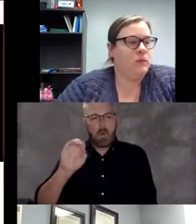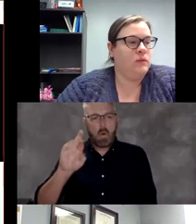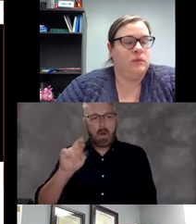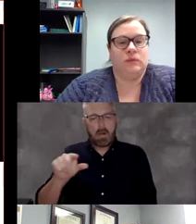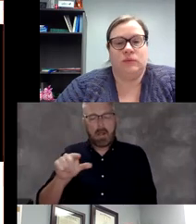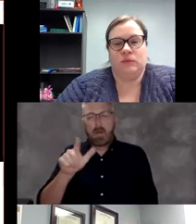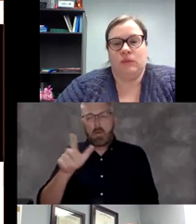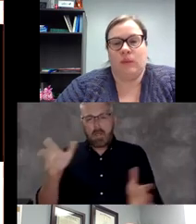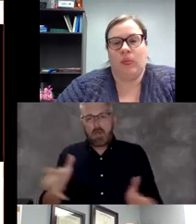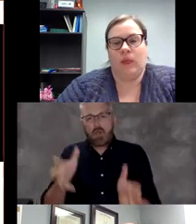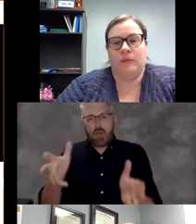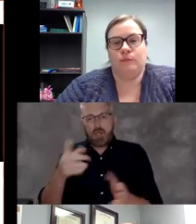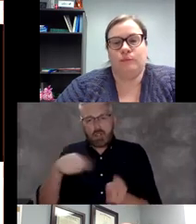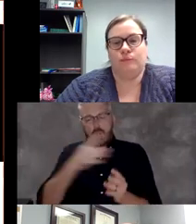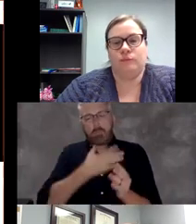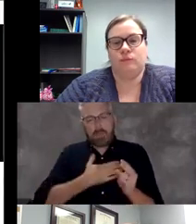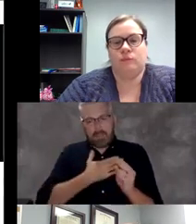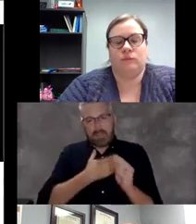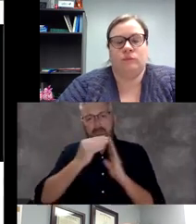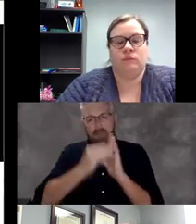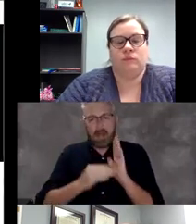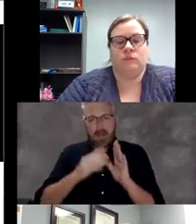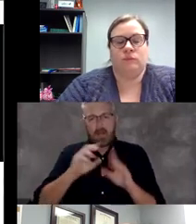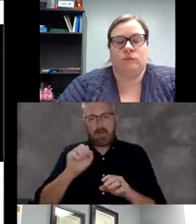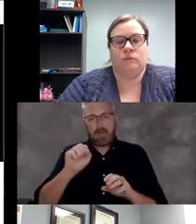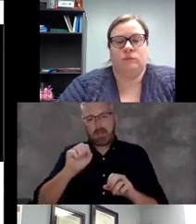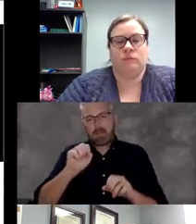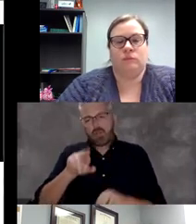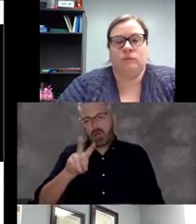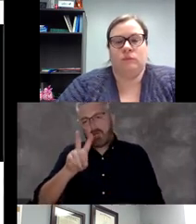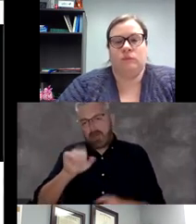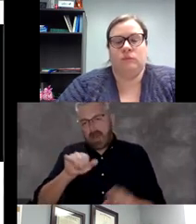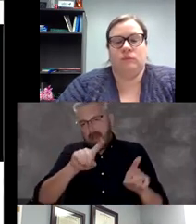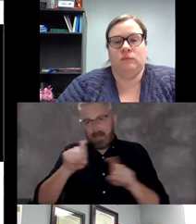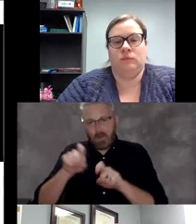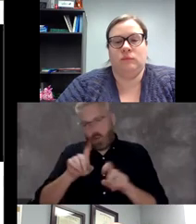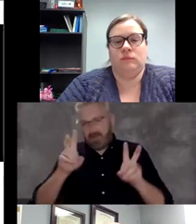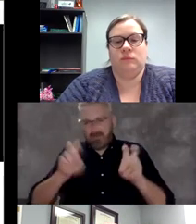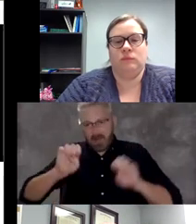TO GET THE SURVEYS DONE WHEN WE WENT THE PROGRAM.